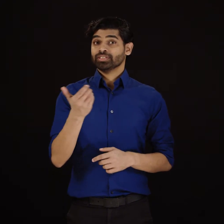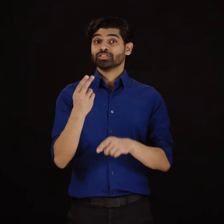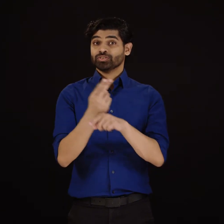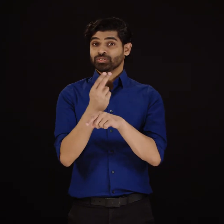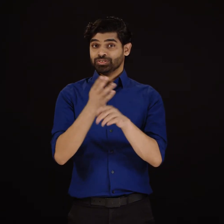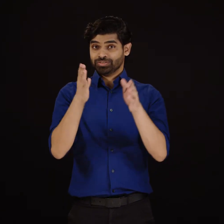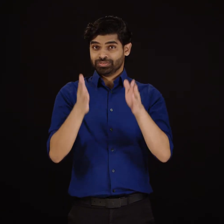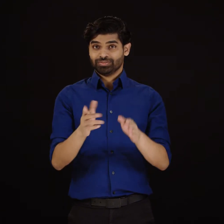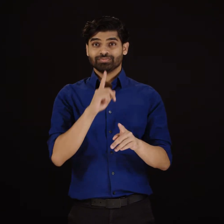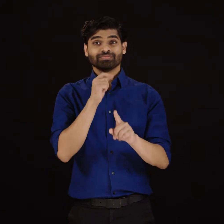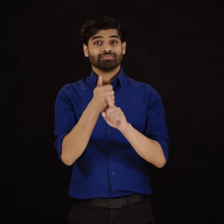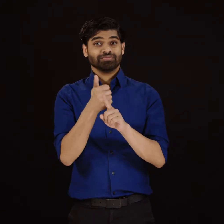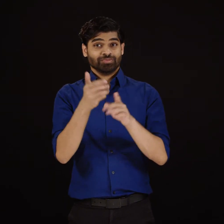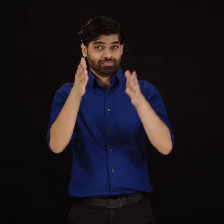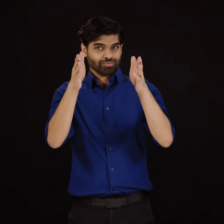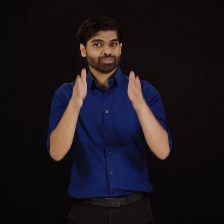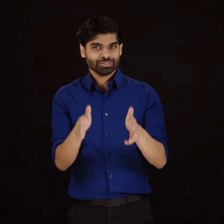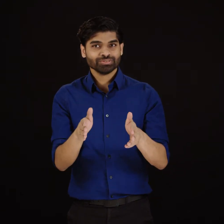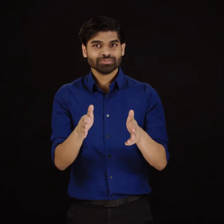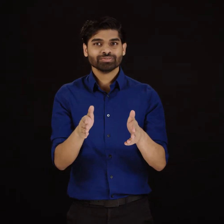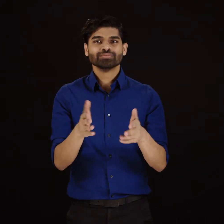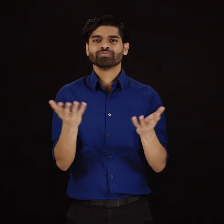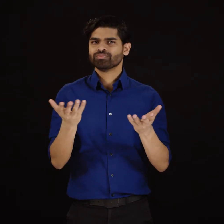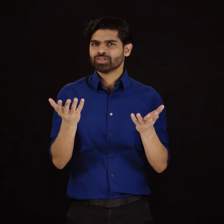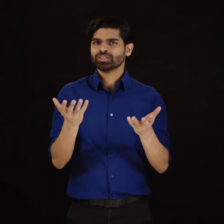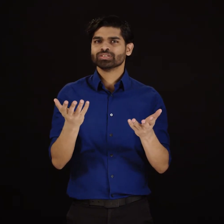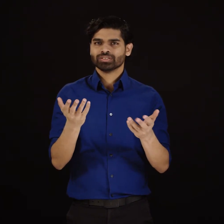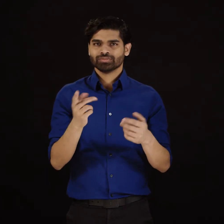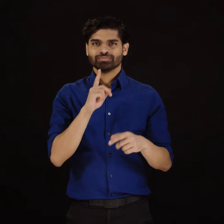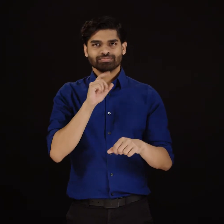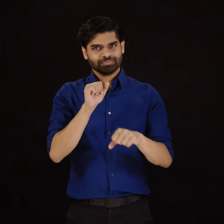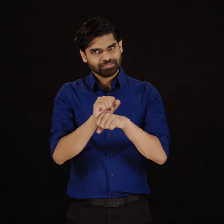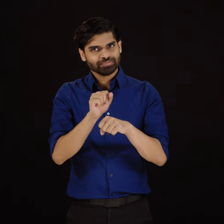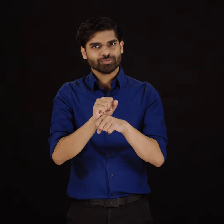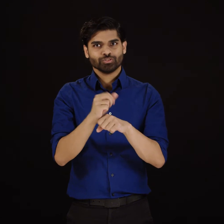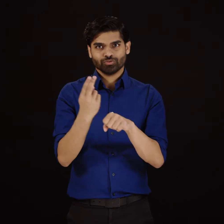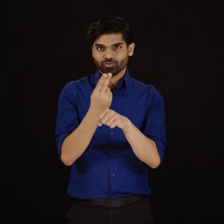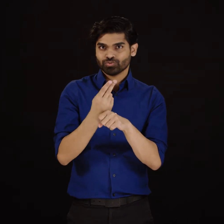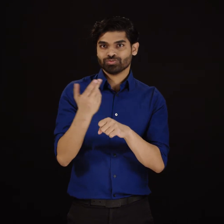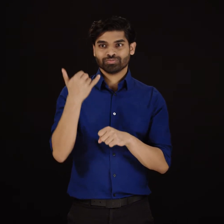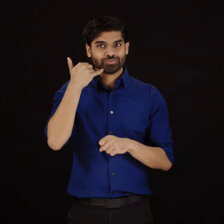A Device User is a person who uses a device associated with a contract.